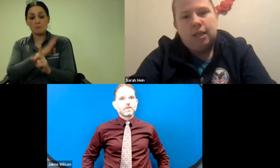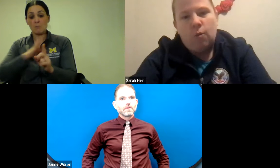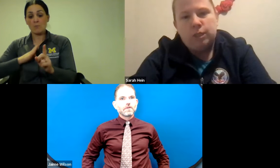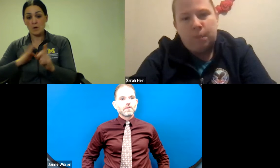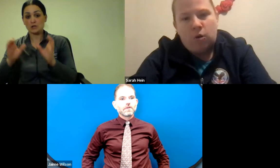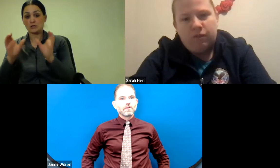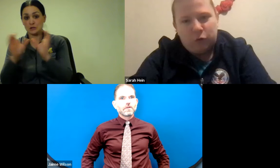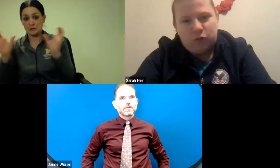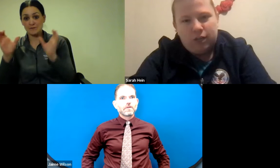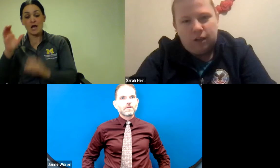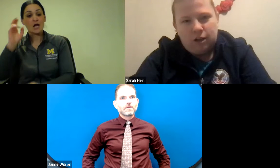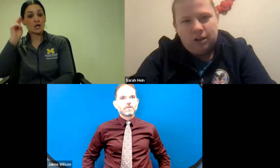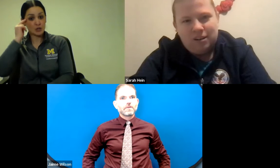Sarah Hein: that was a mouthful right there.